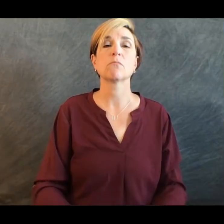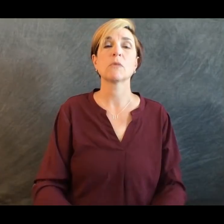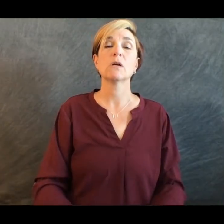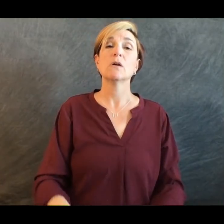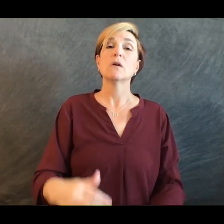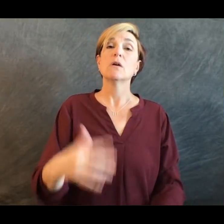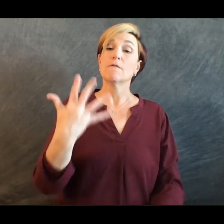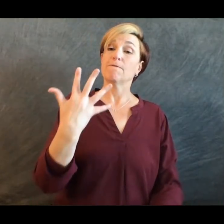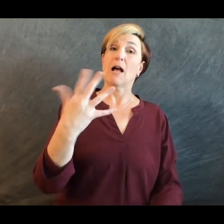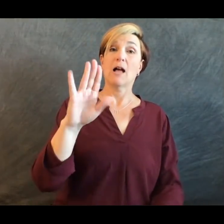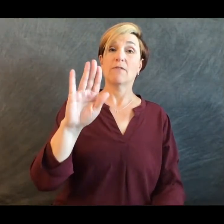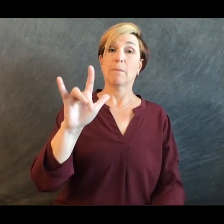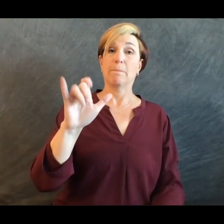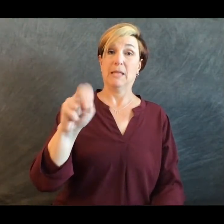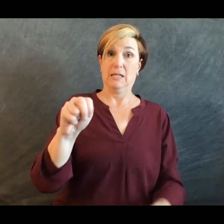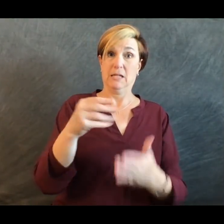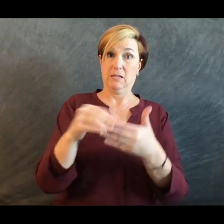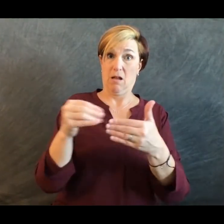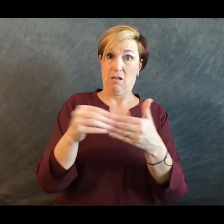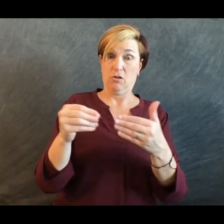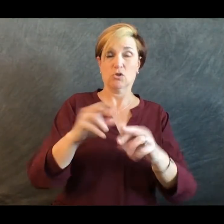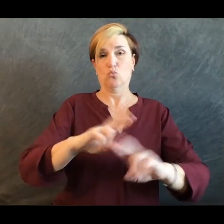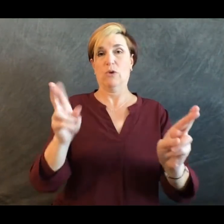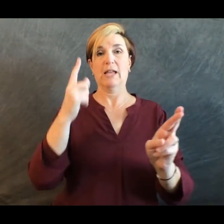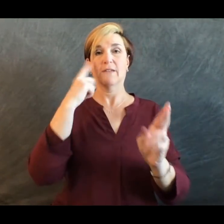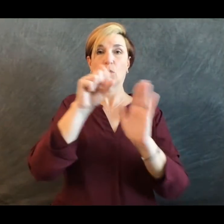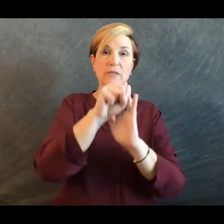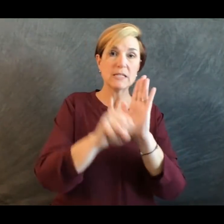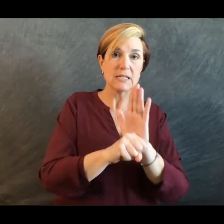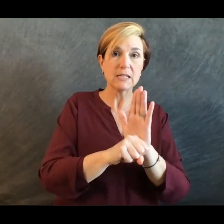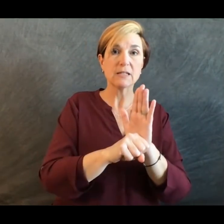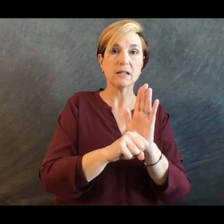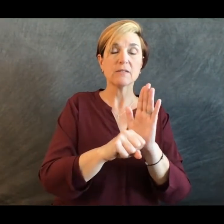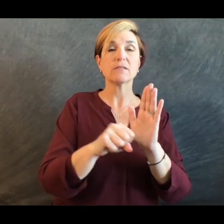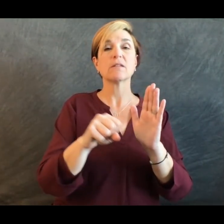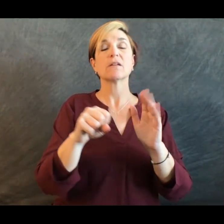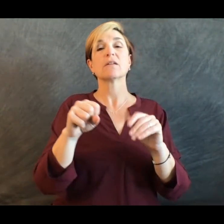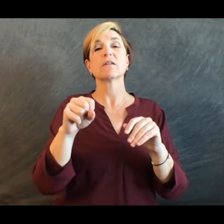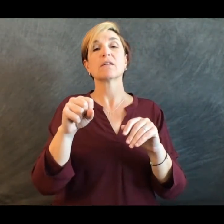state's 29600 National Guard have been activated and at the president's